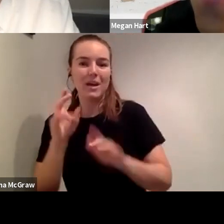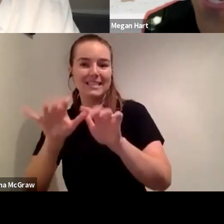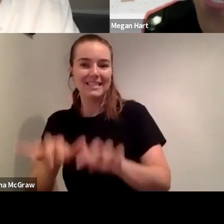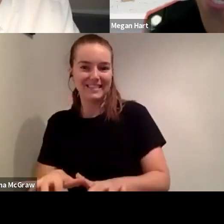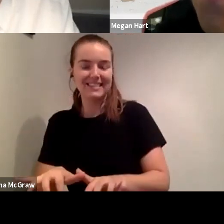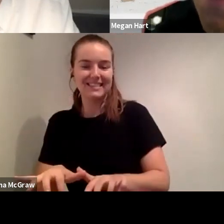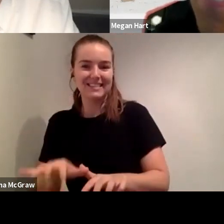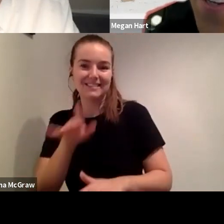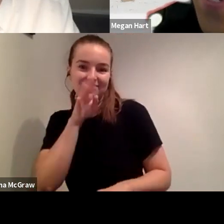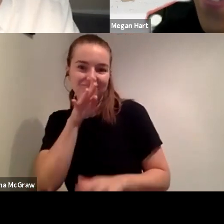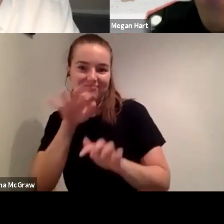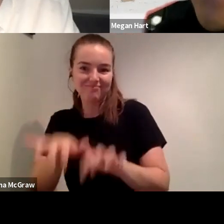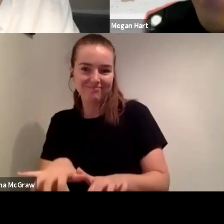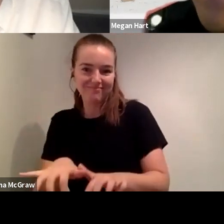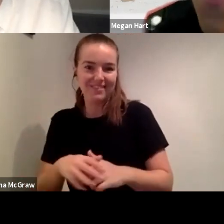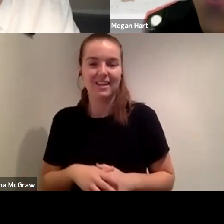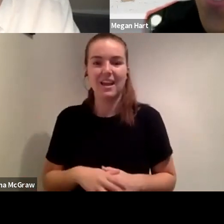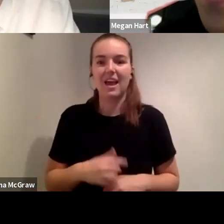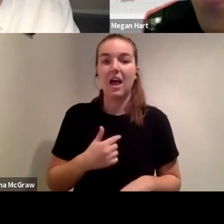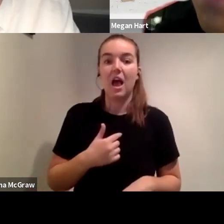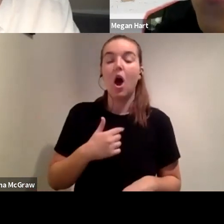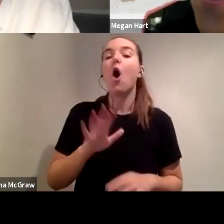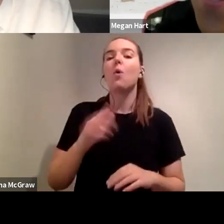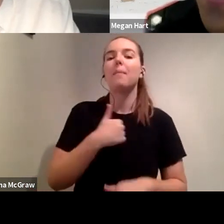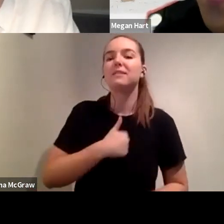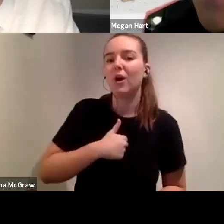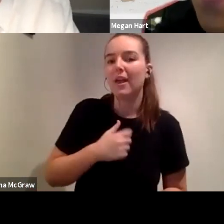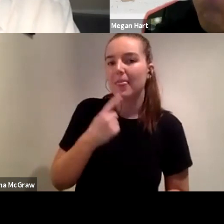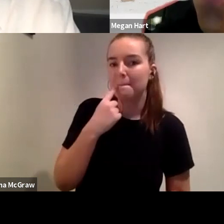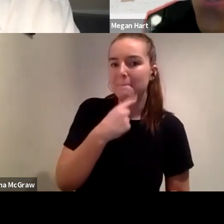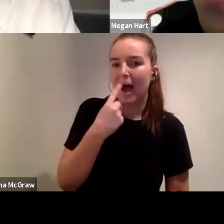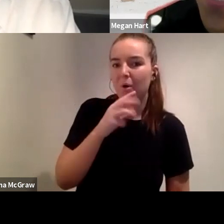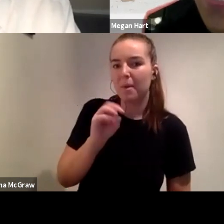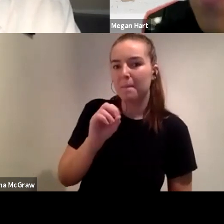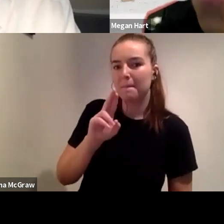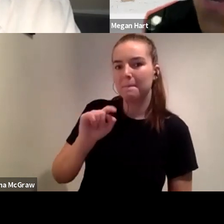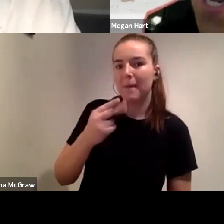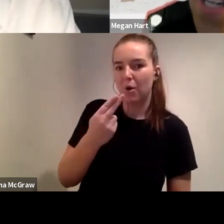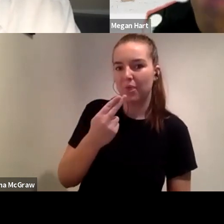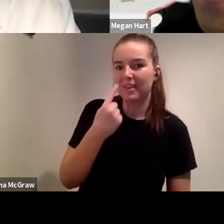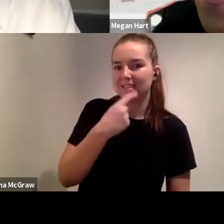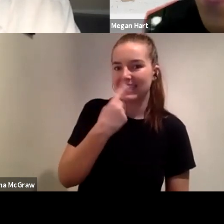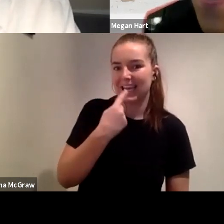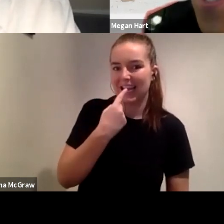I am very old-fashioned.